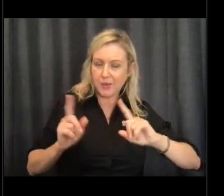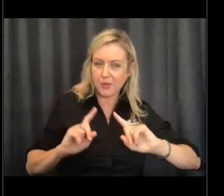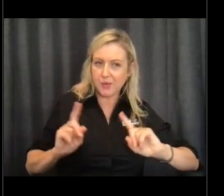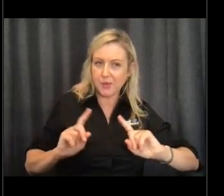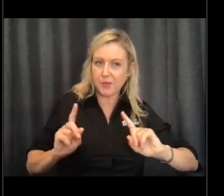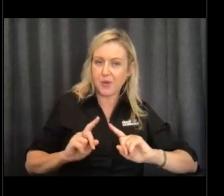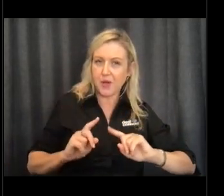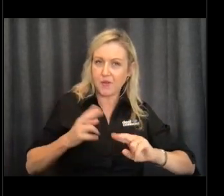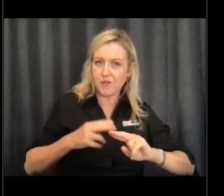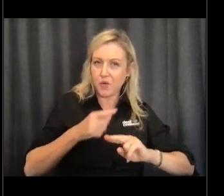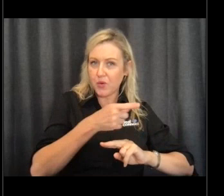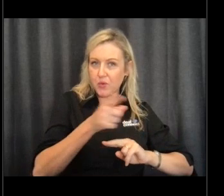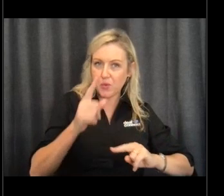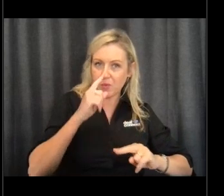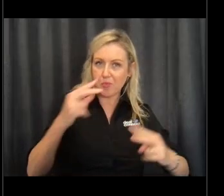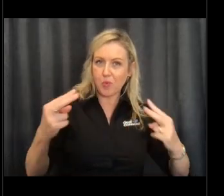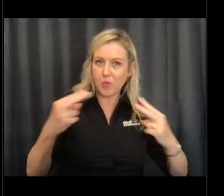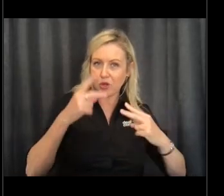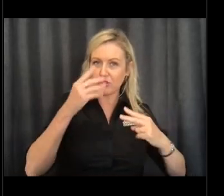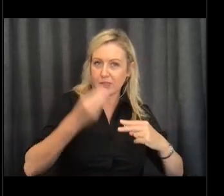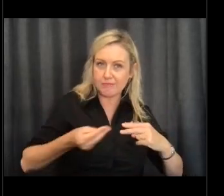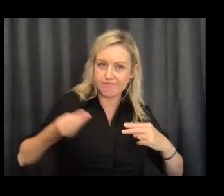could pass on to their clients, what do you think?